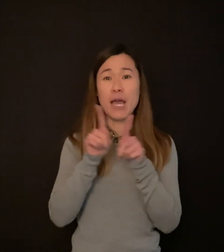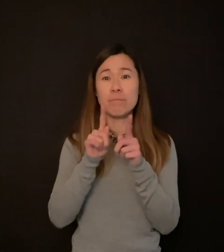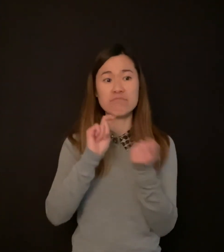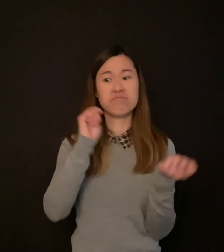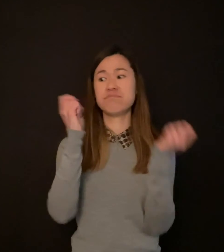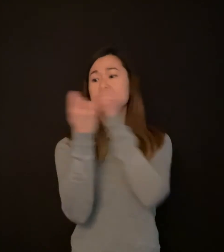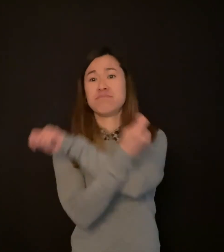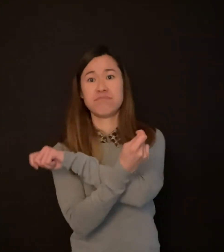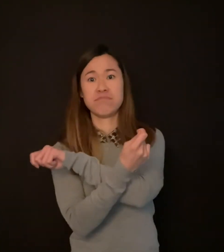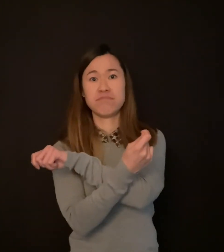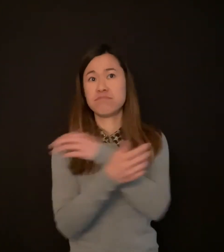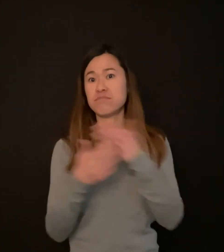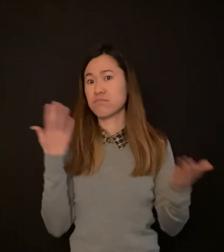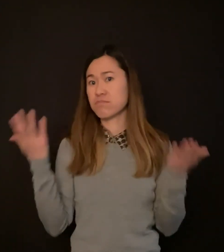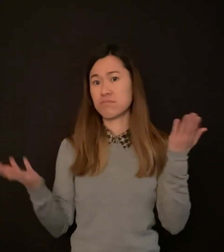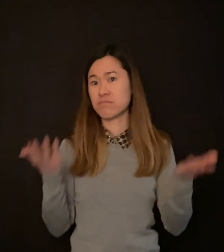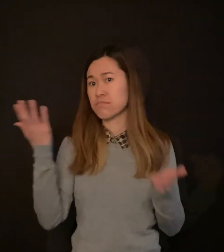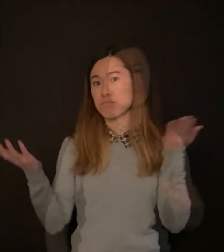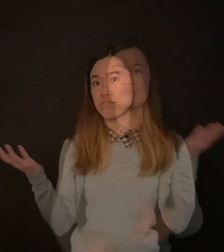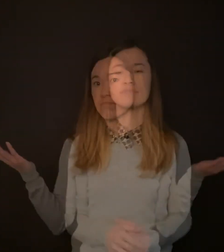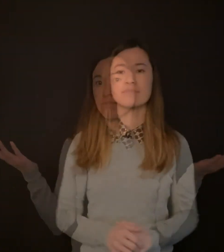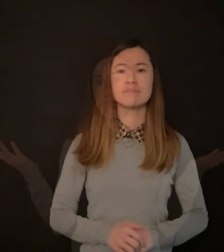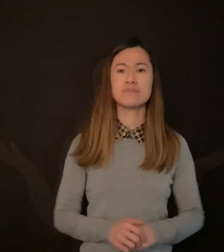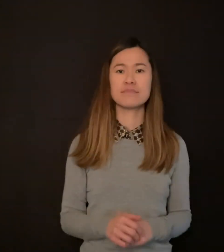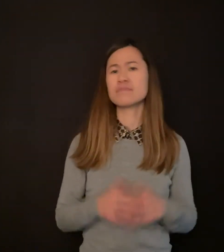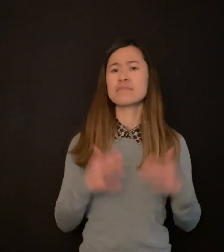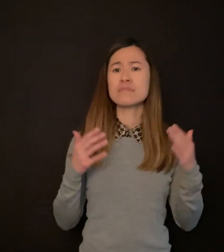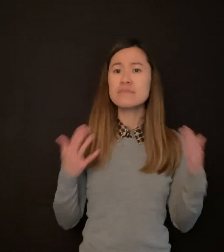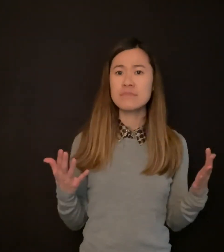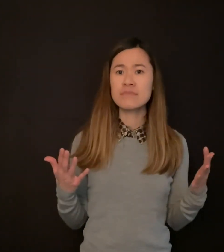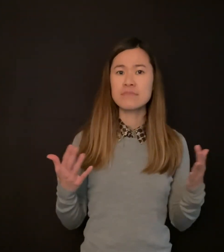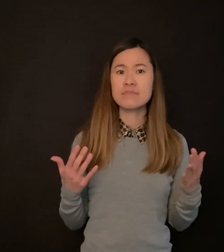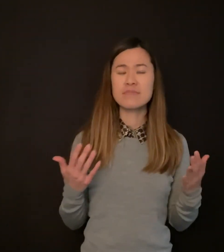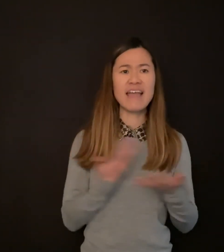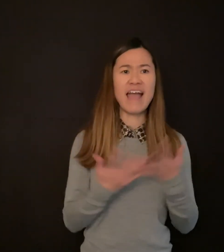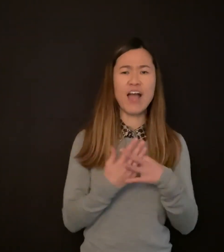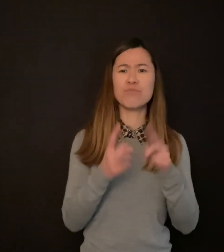Importantly both people in the relationship agree on the decision.